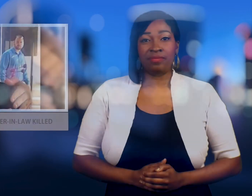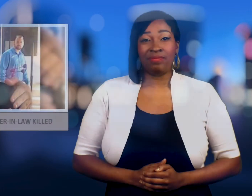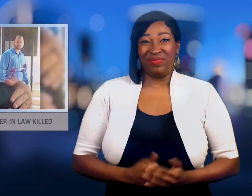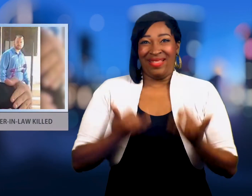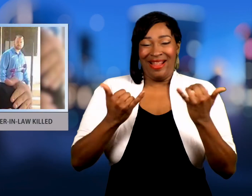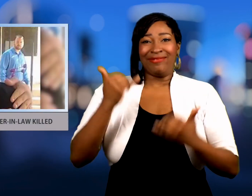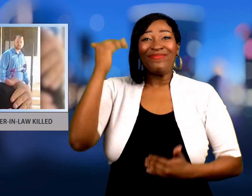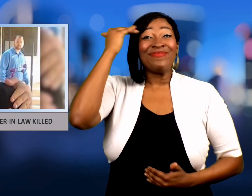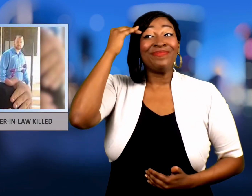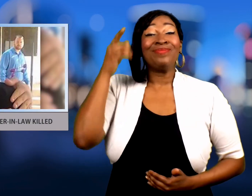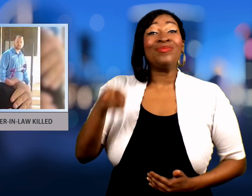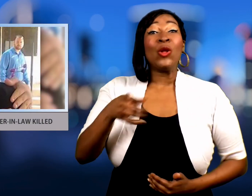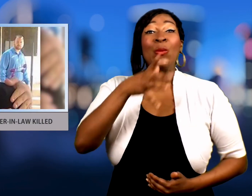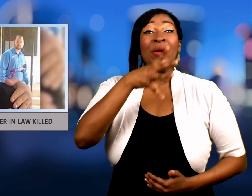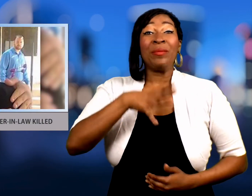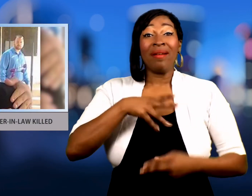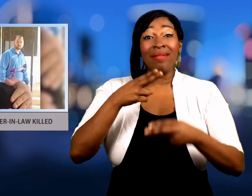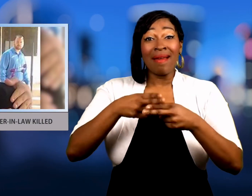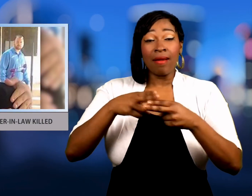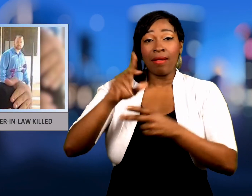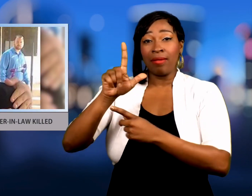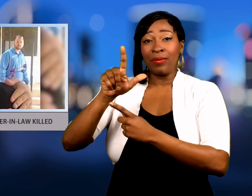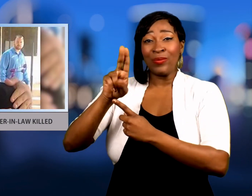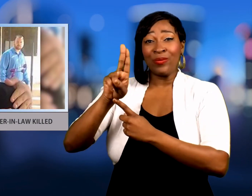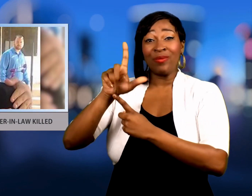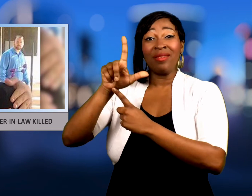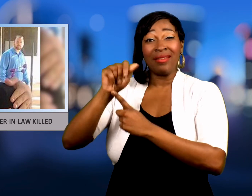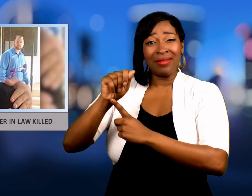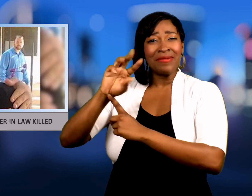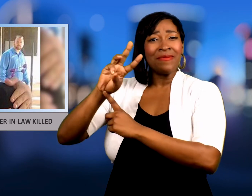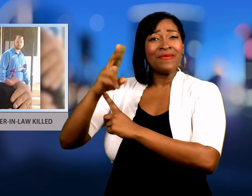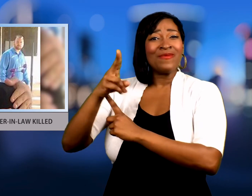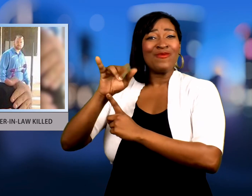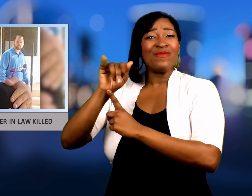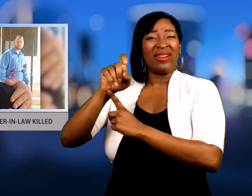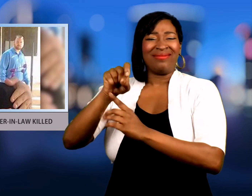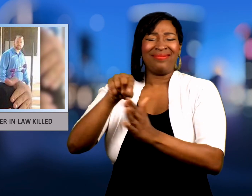We now know that Lula White was killed.